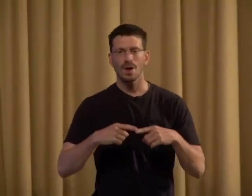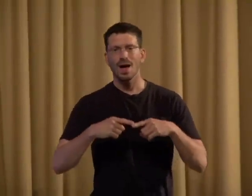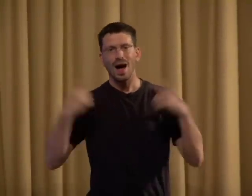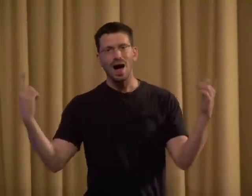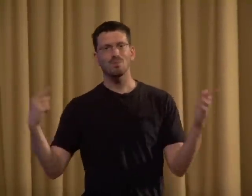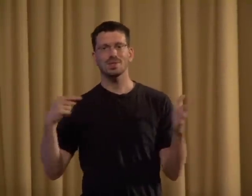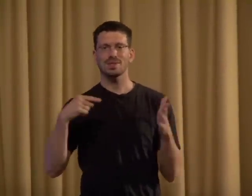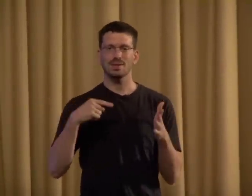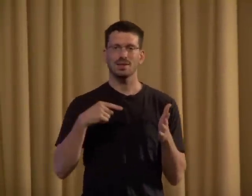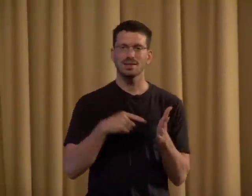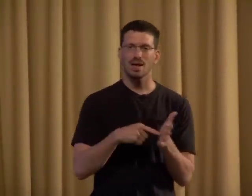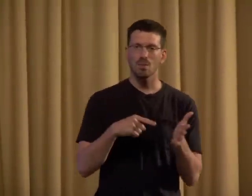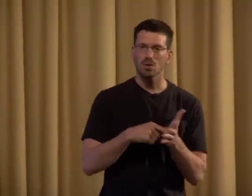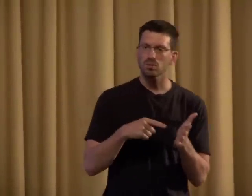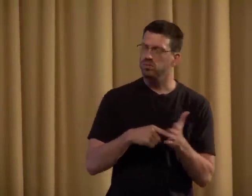But here's an opposite example.